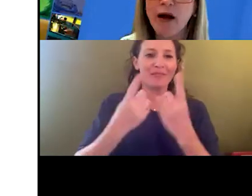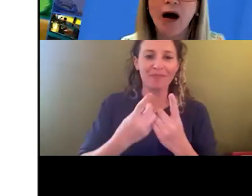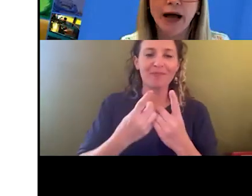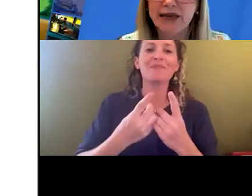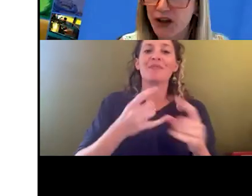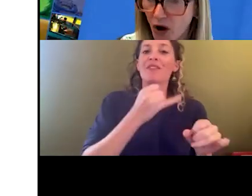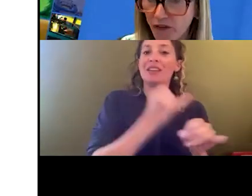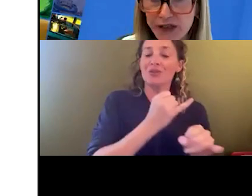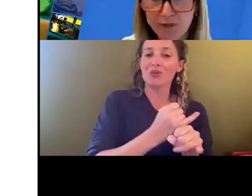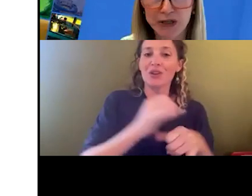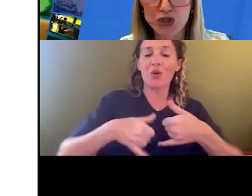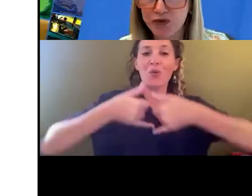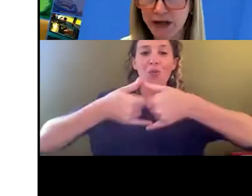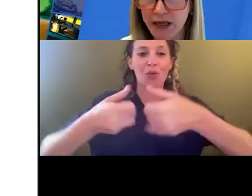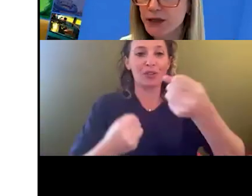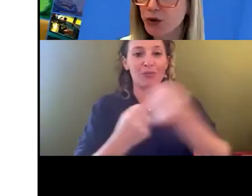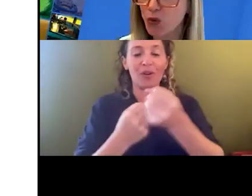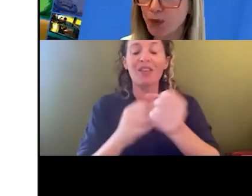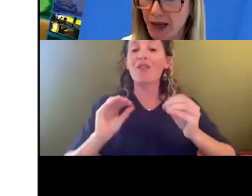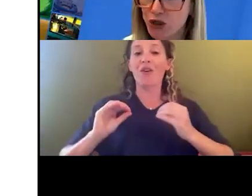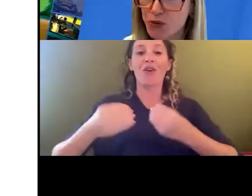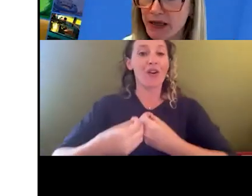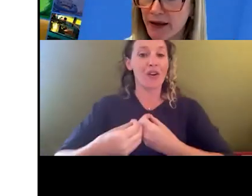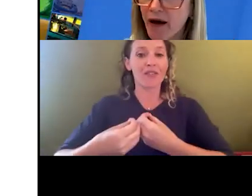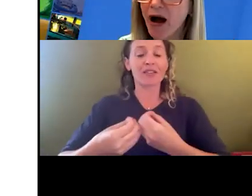in the Office of Budget Finance and Award Management.